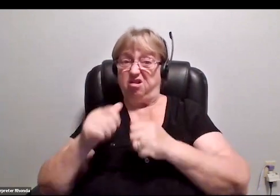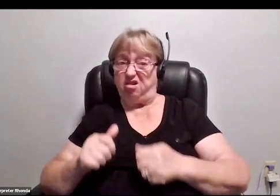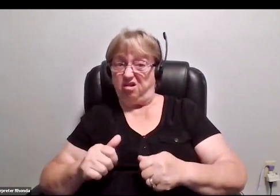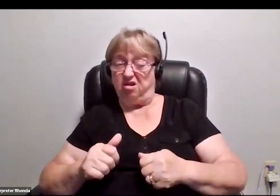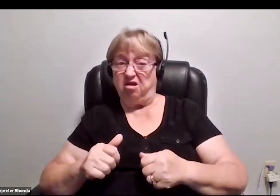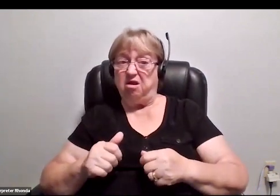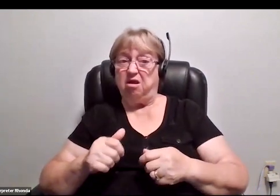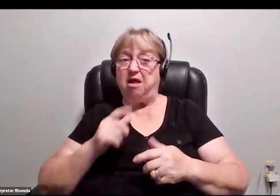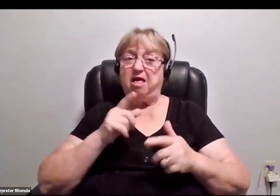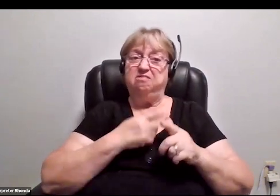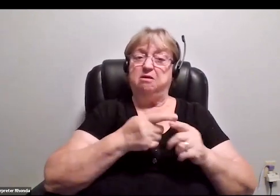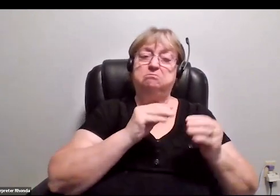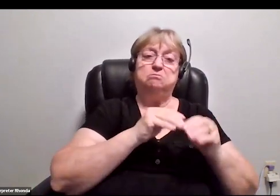would be of benefit.